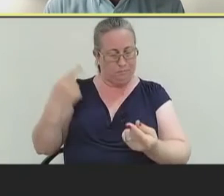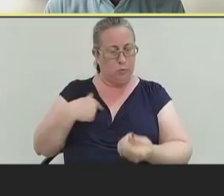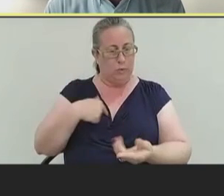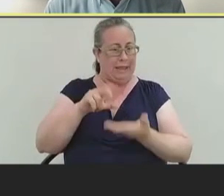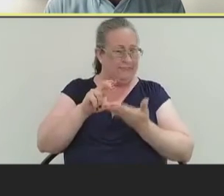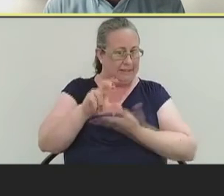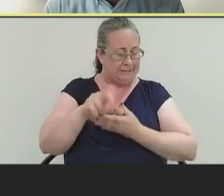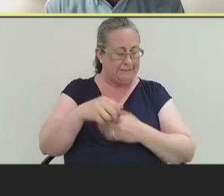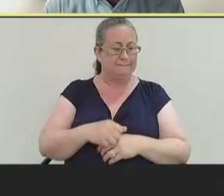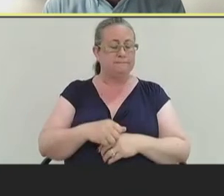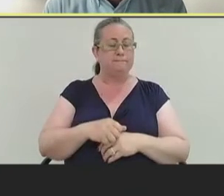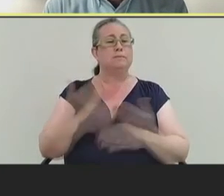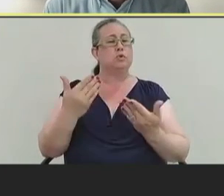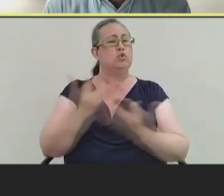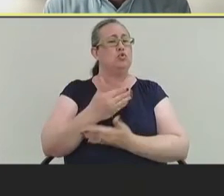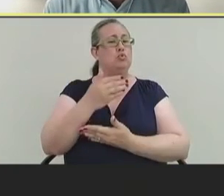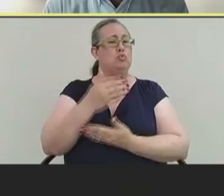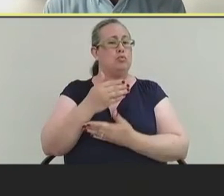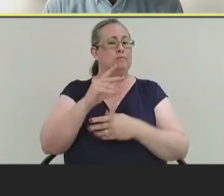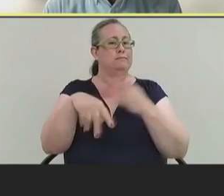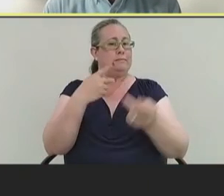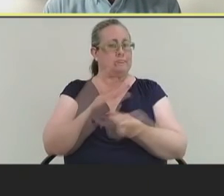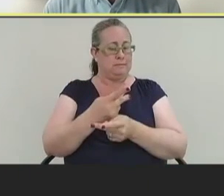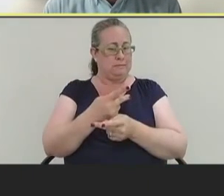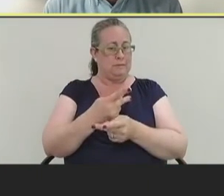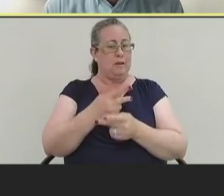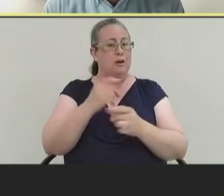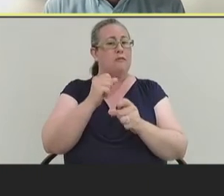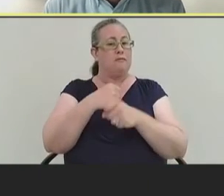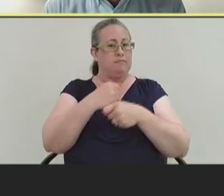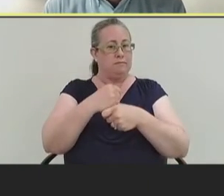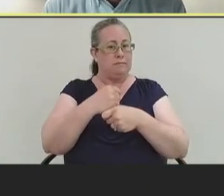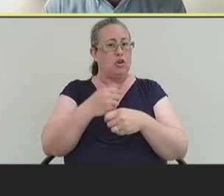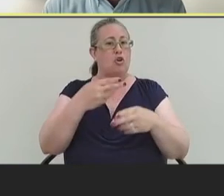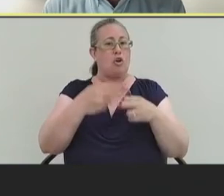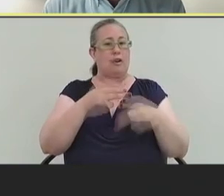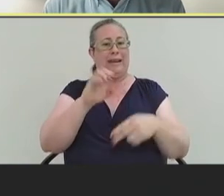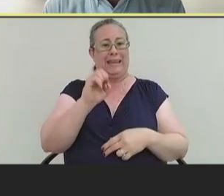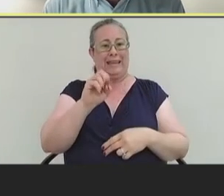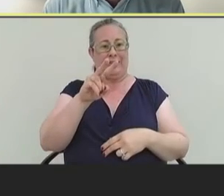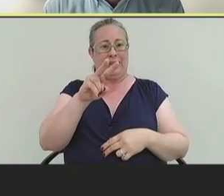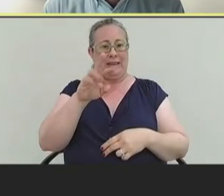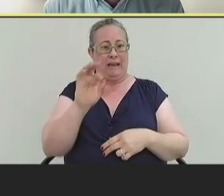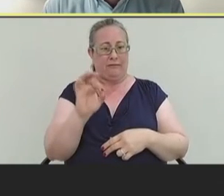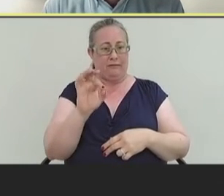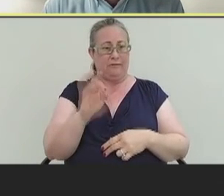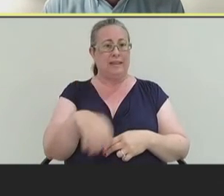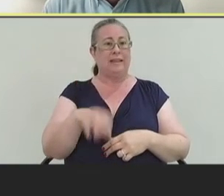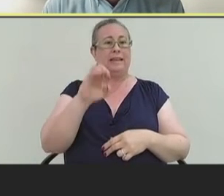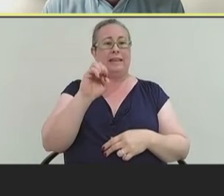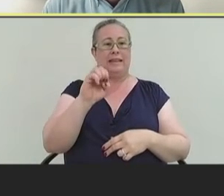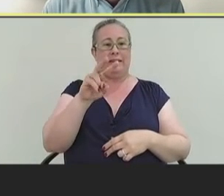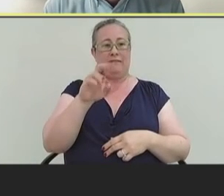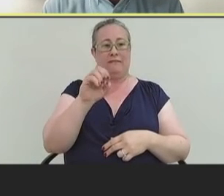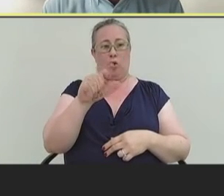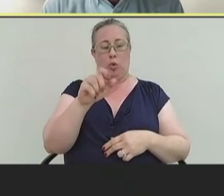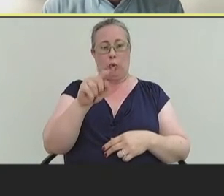a new format of production we call EVF or Evolutive Vaccine Facilities. A challenge,